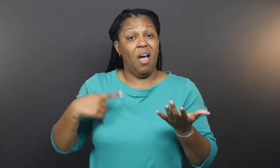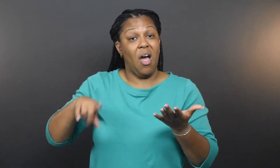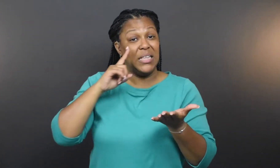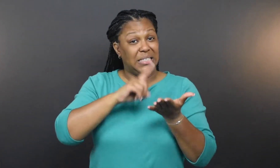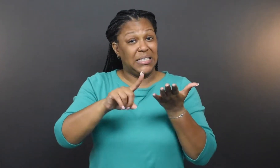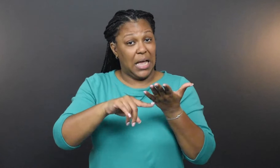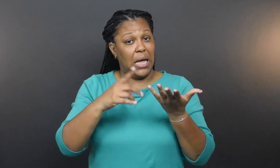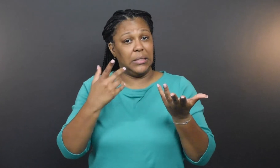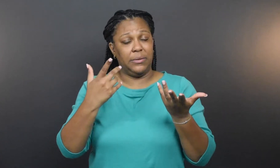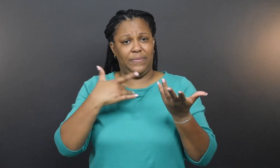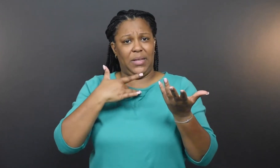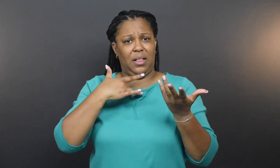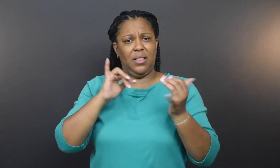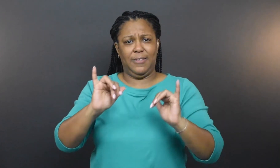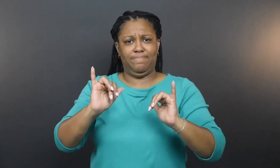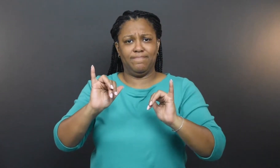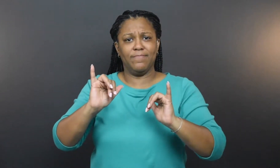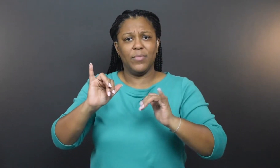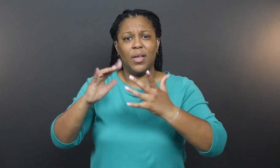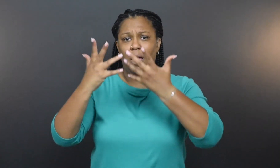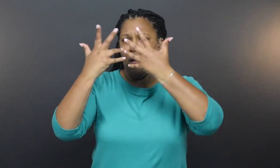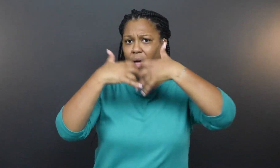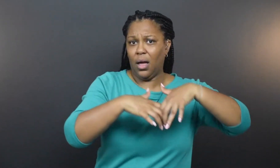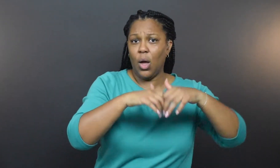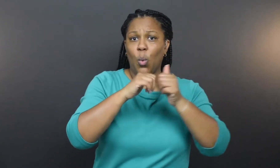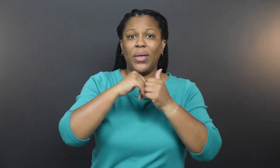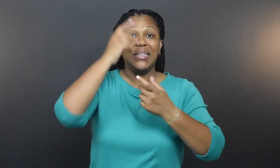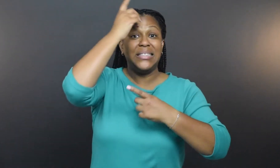Detection of emerging diseases or new disease vectors: